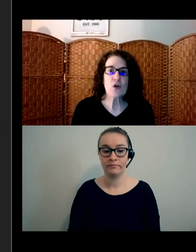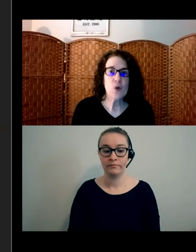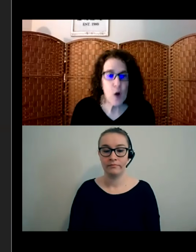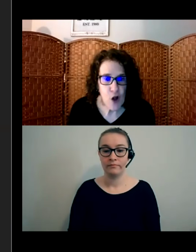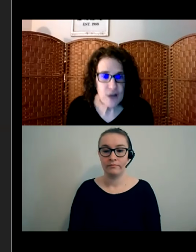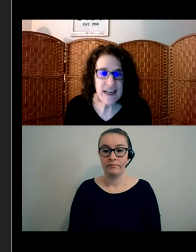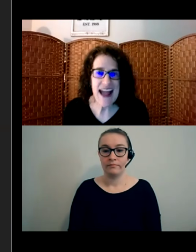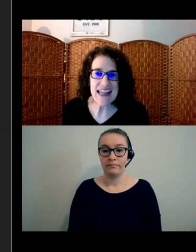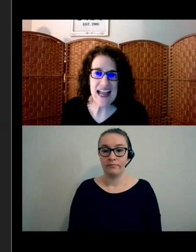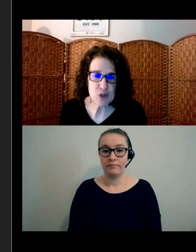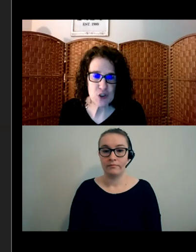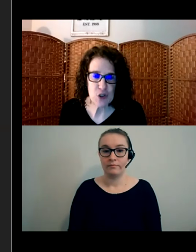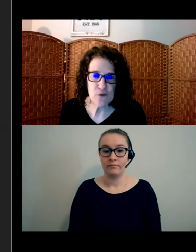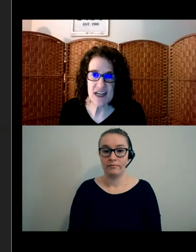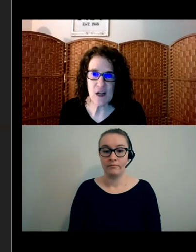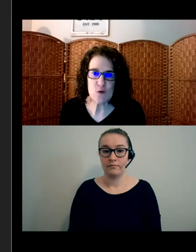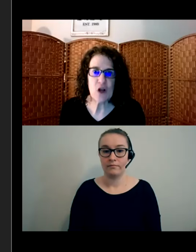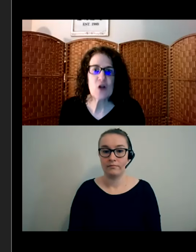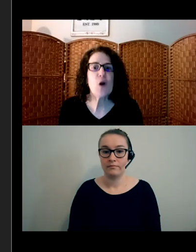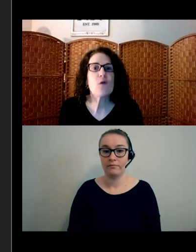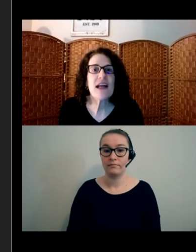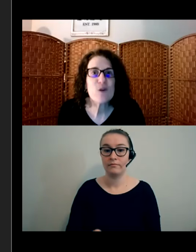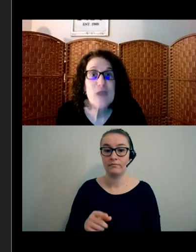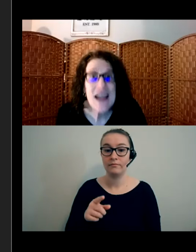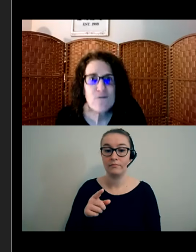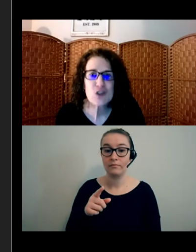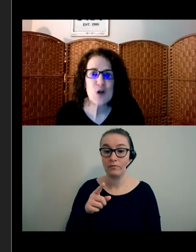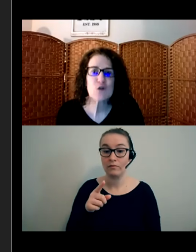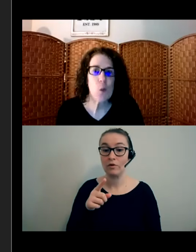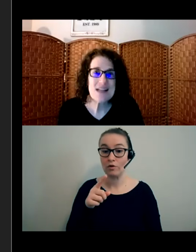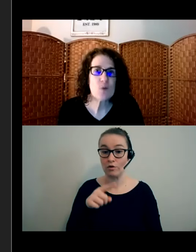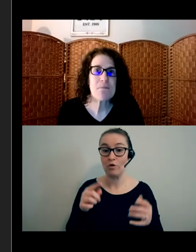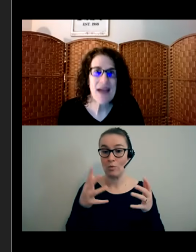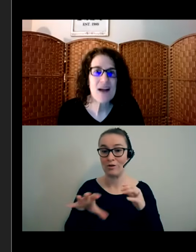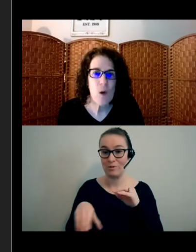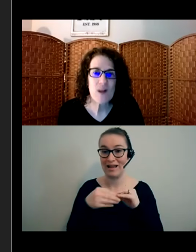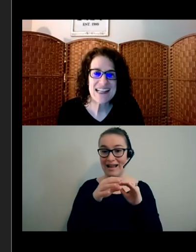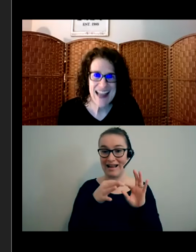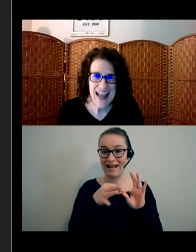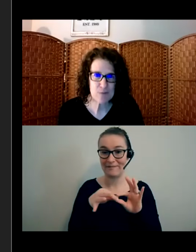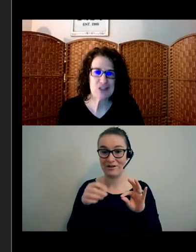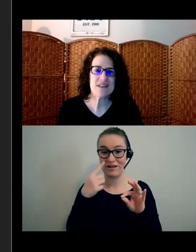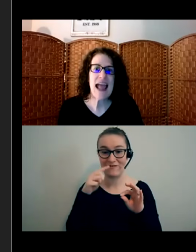You worked hard to add captions to your videos. Don't let those efforts go to waste with bad quality captions.